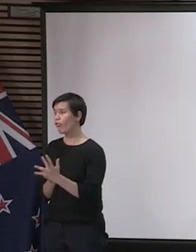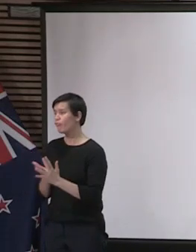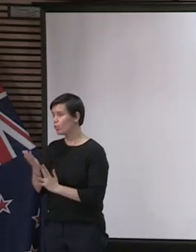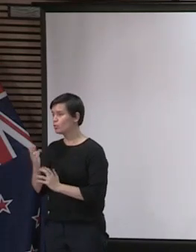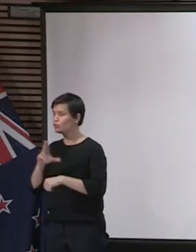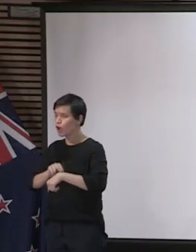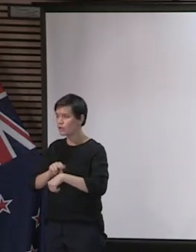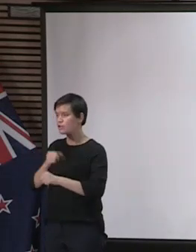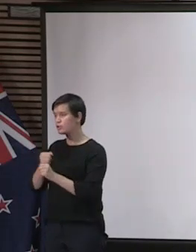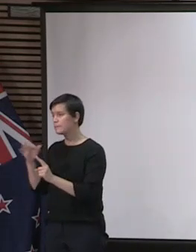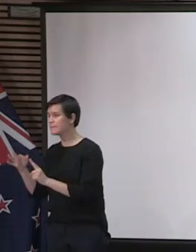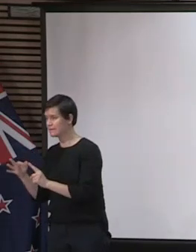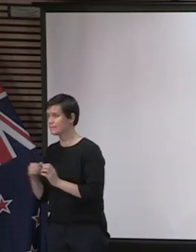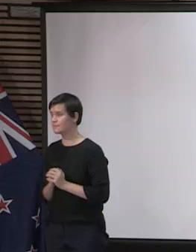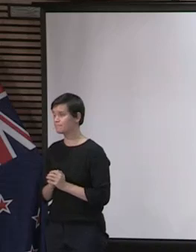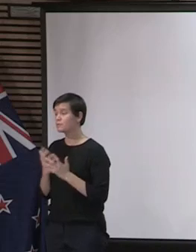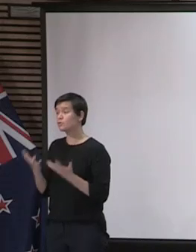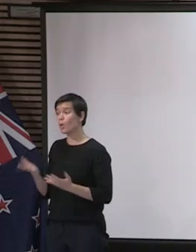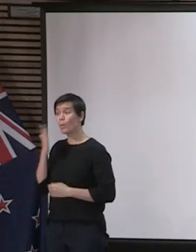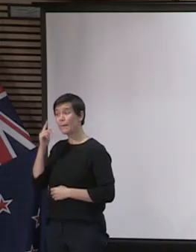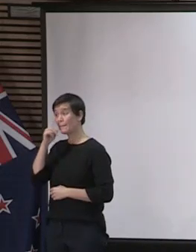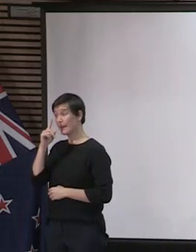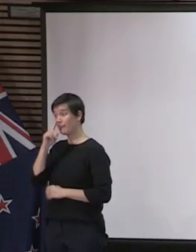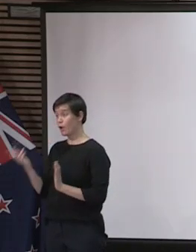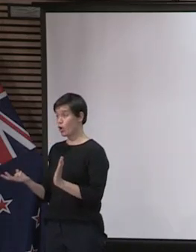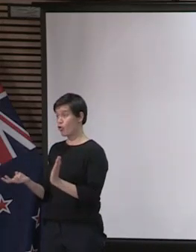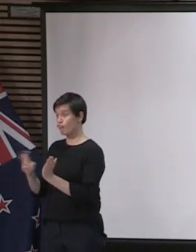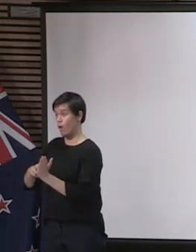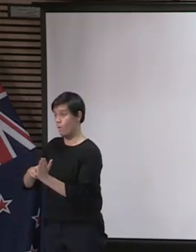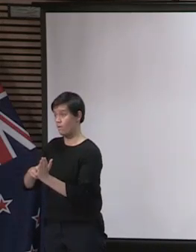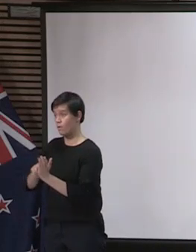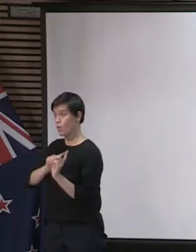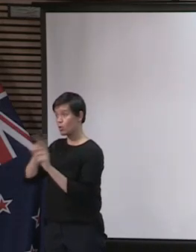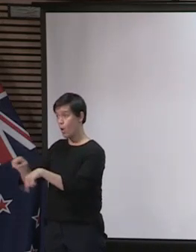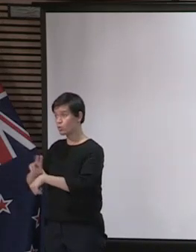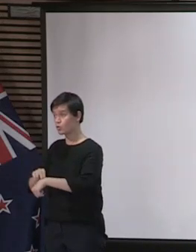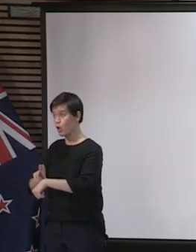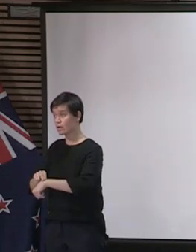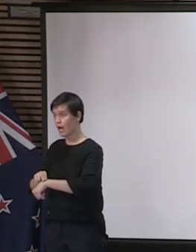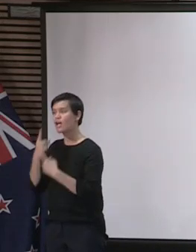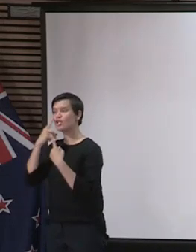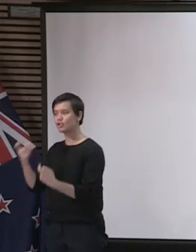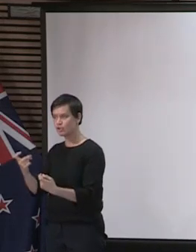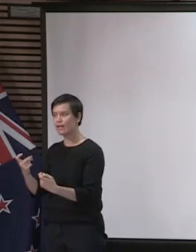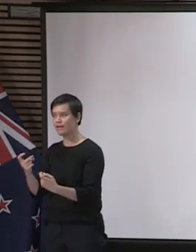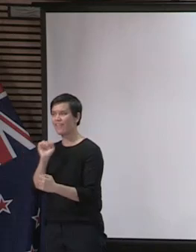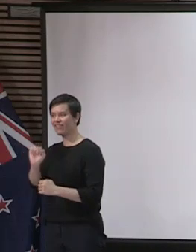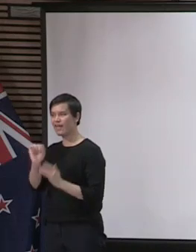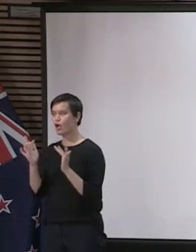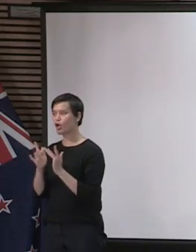through our primary care and one of our best ways to get up-to-date contact details for